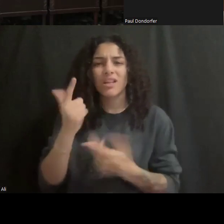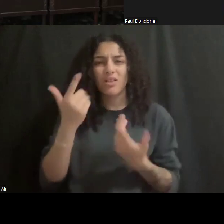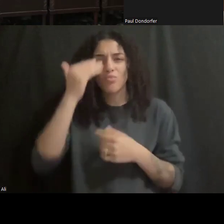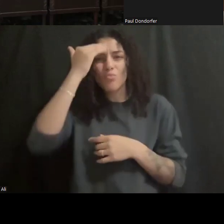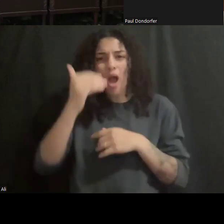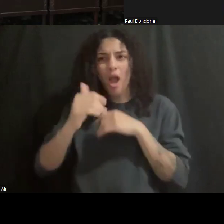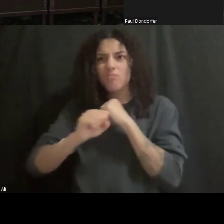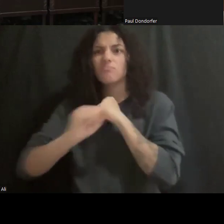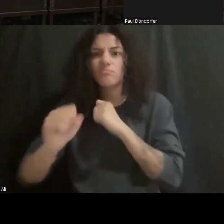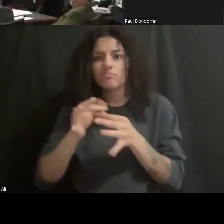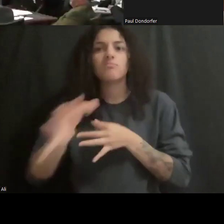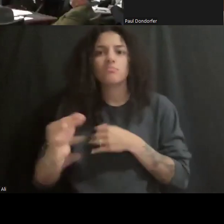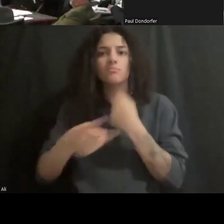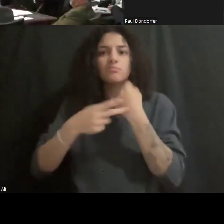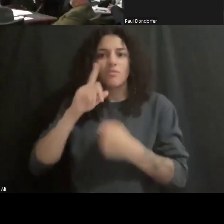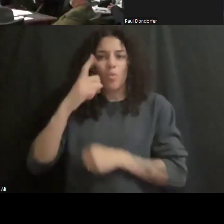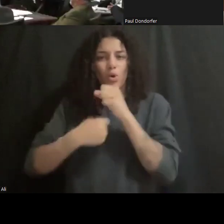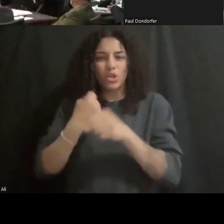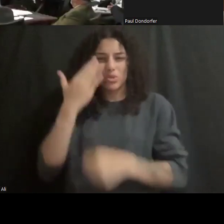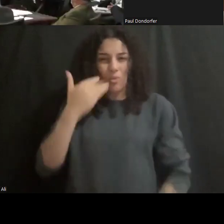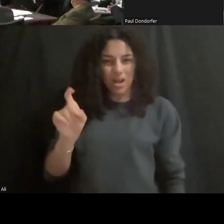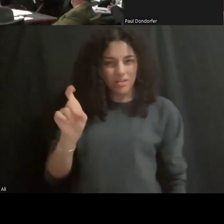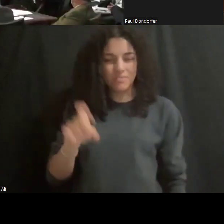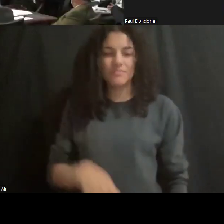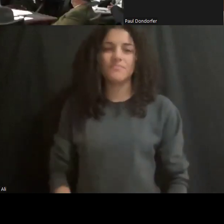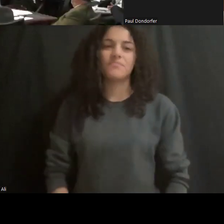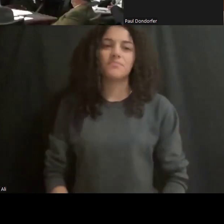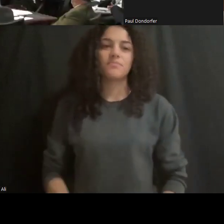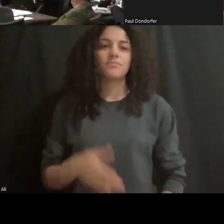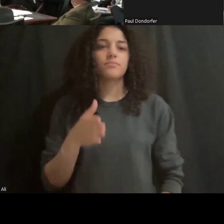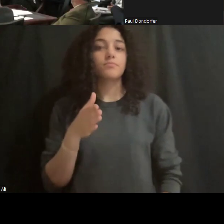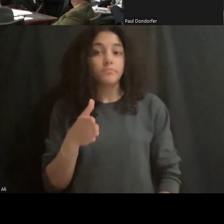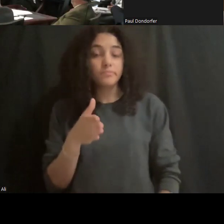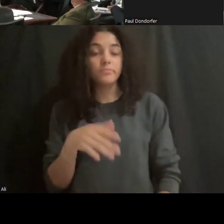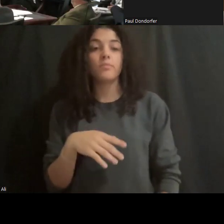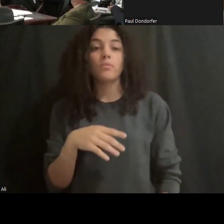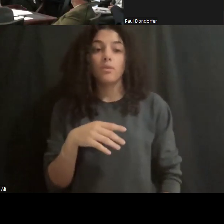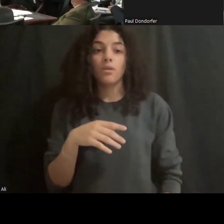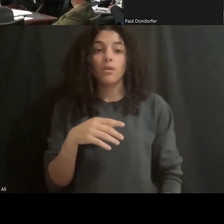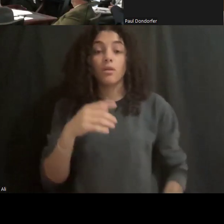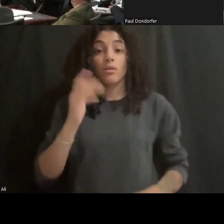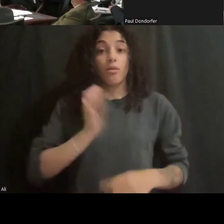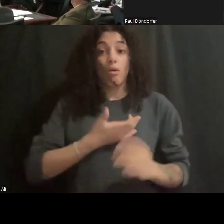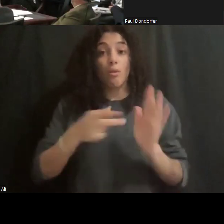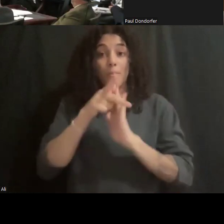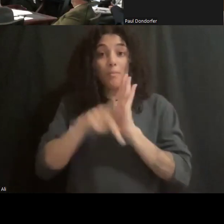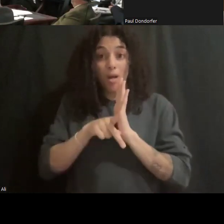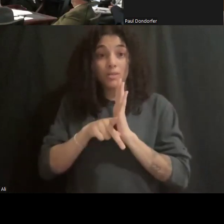data for a year through you Madame President our policy was written based upon the guidance from